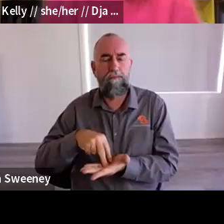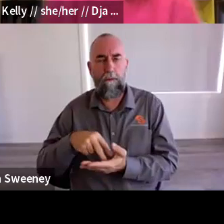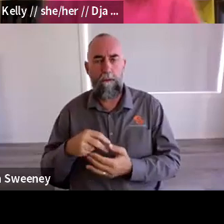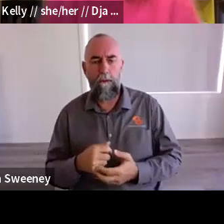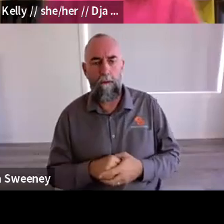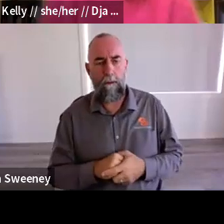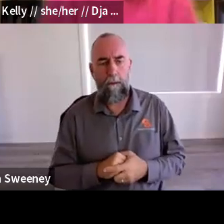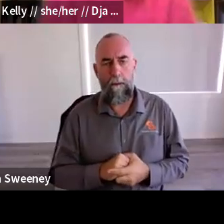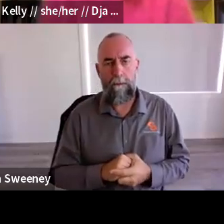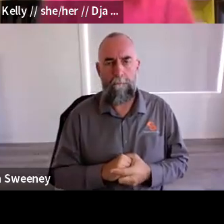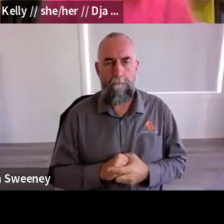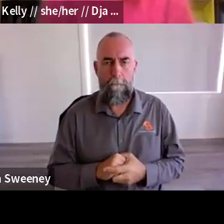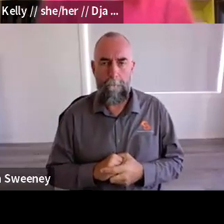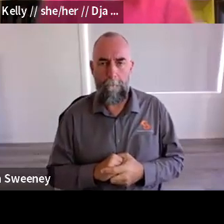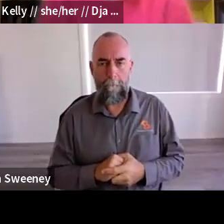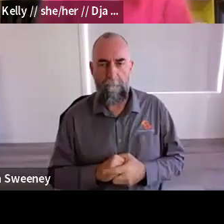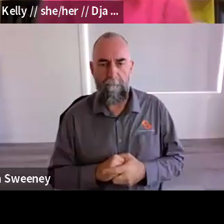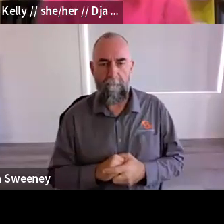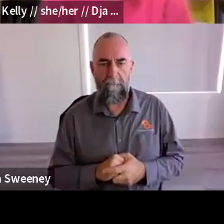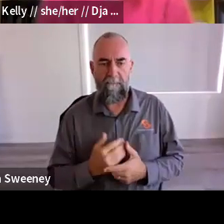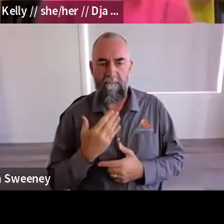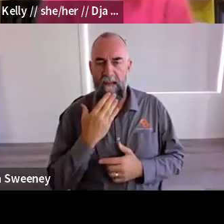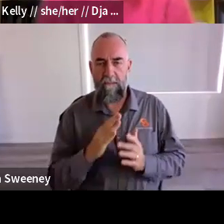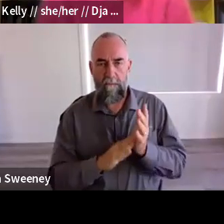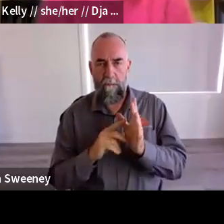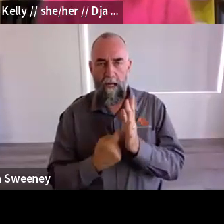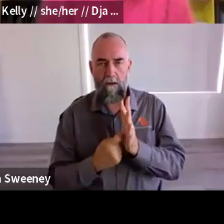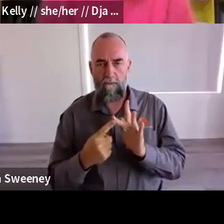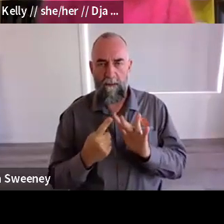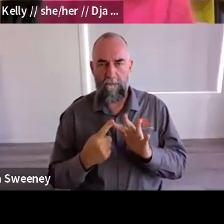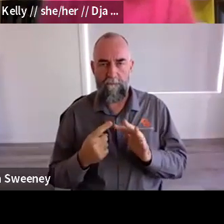will call the shots in these remote areas, for these remote area artists